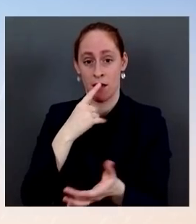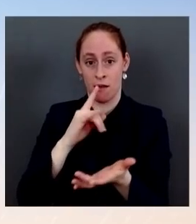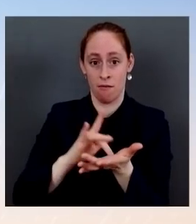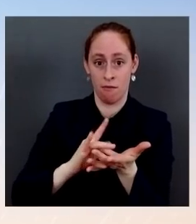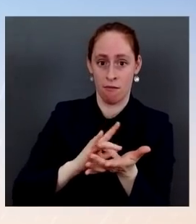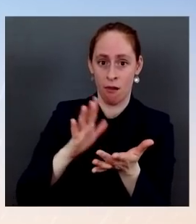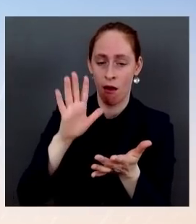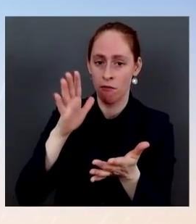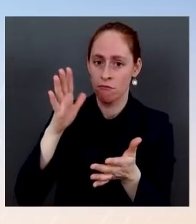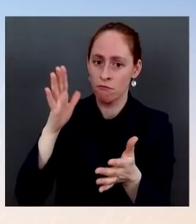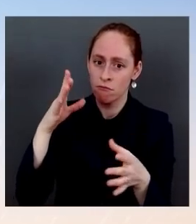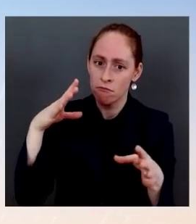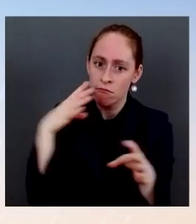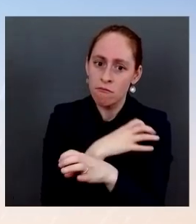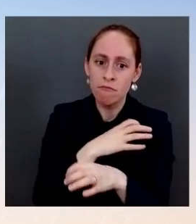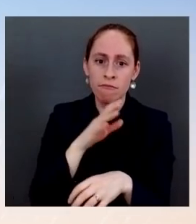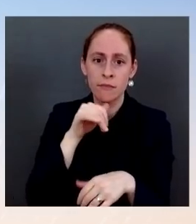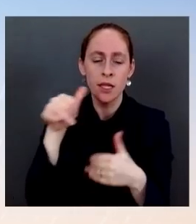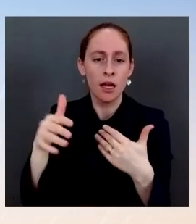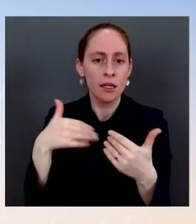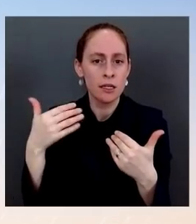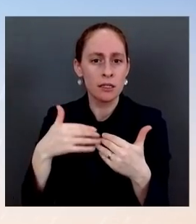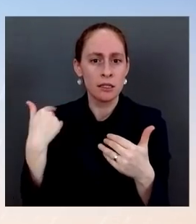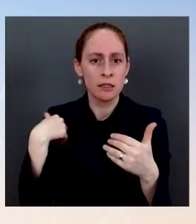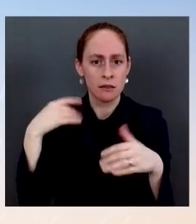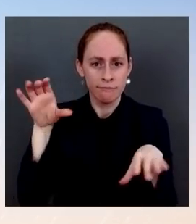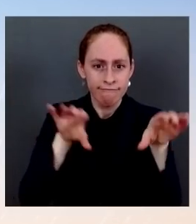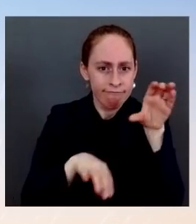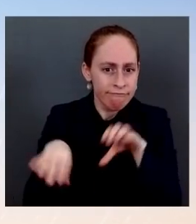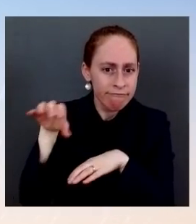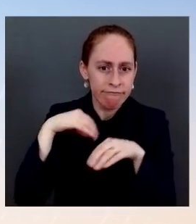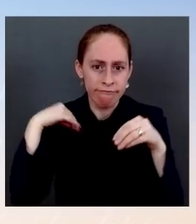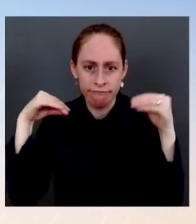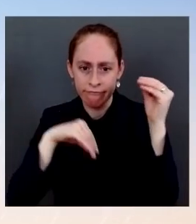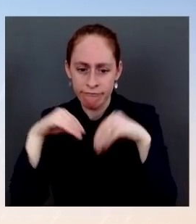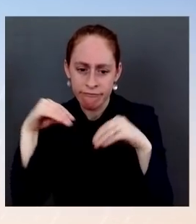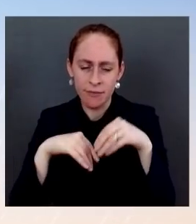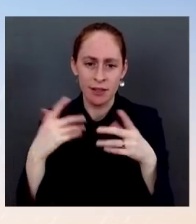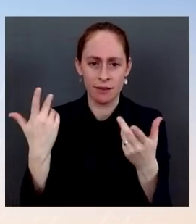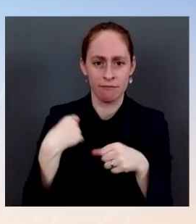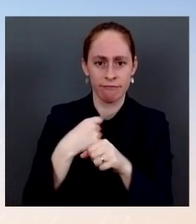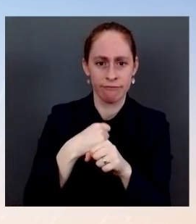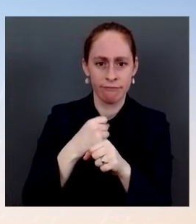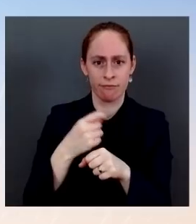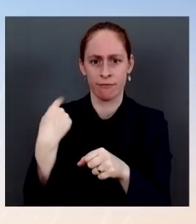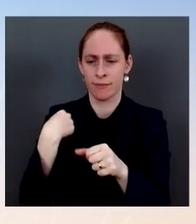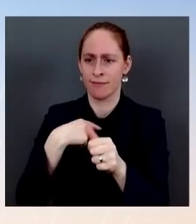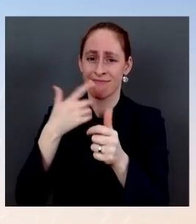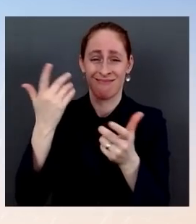Pfizer the things they need to produce this antiviral as quickly as possible, but it takes a significant amount of time to do that.